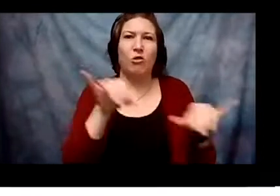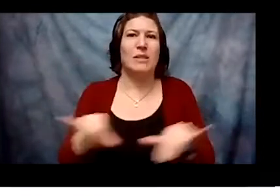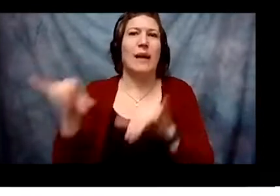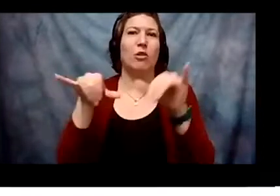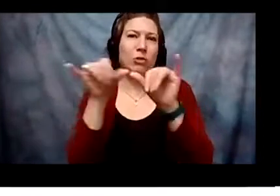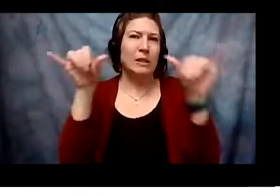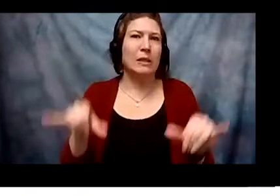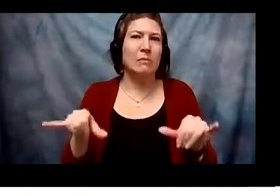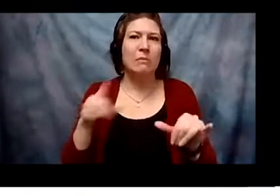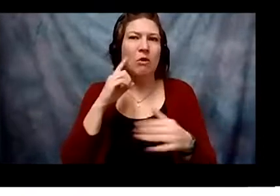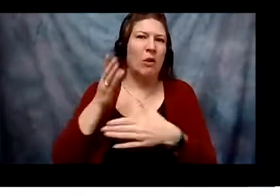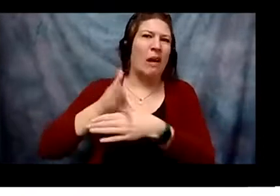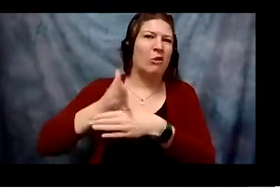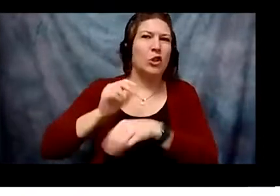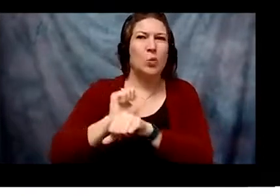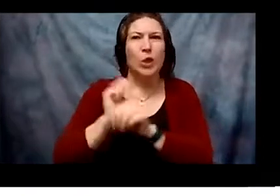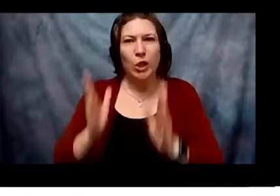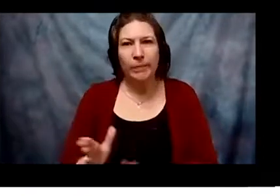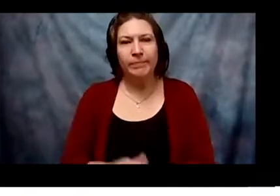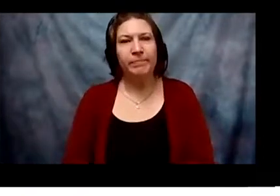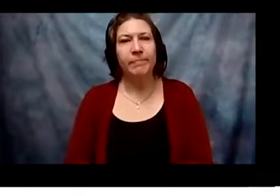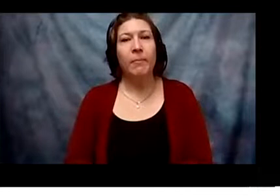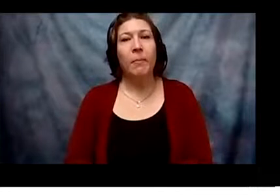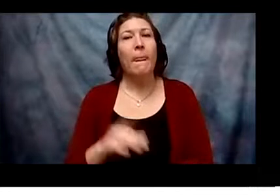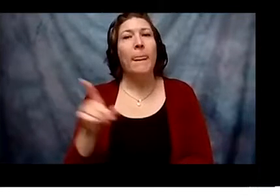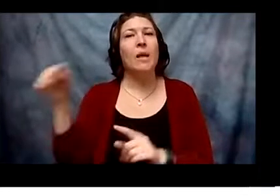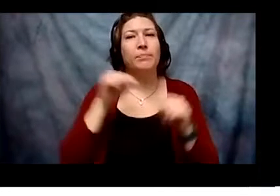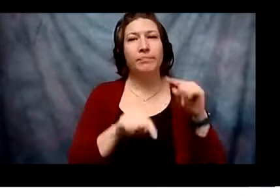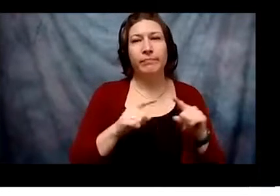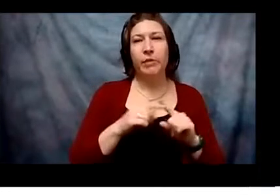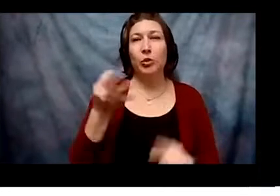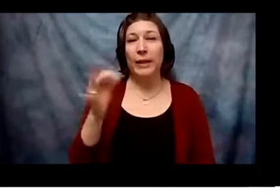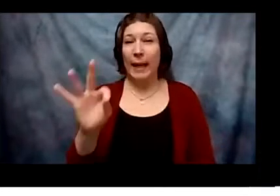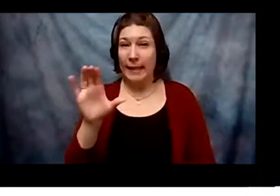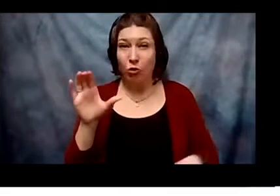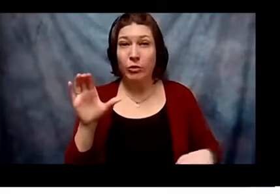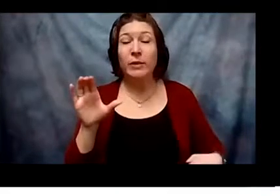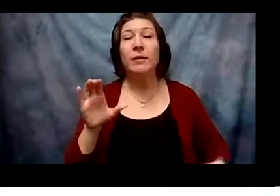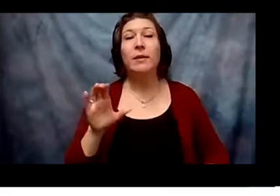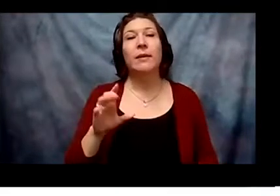for an average worker. Let's go back to the 1900s when the intelligence test was